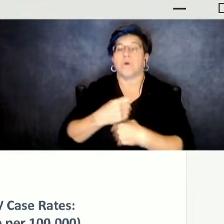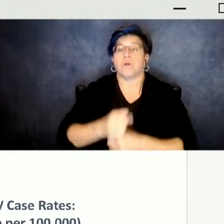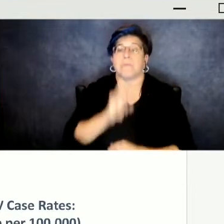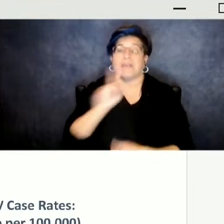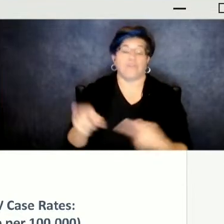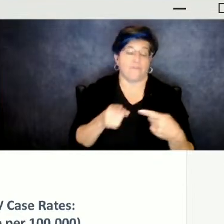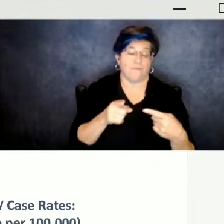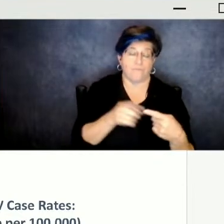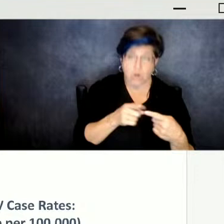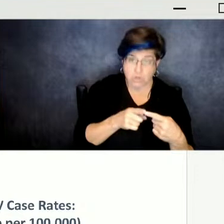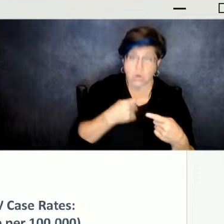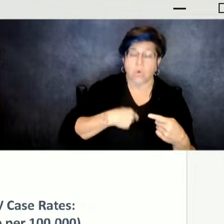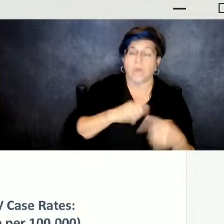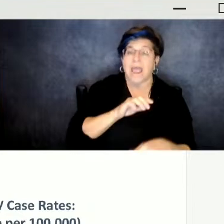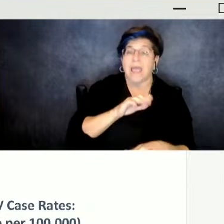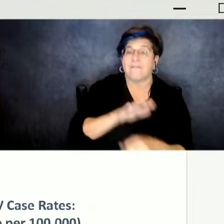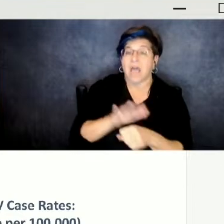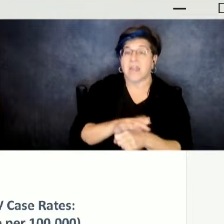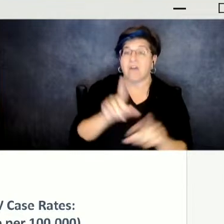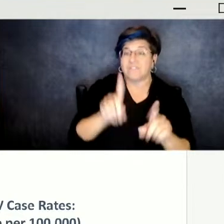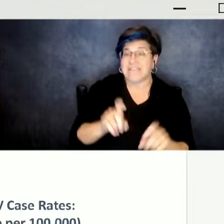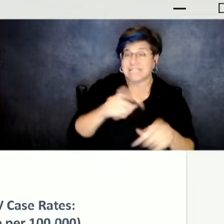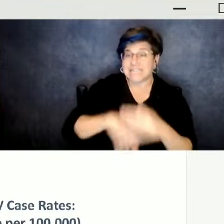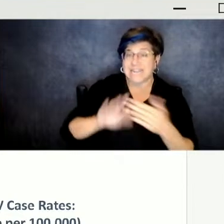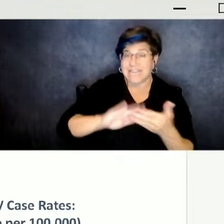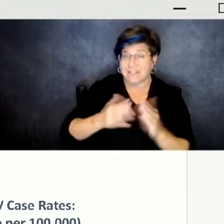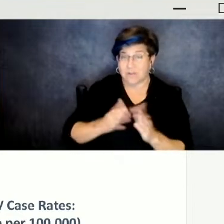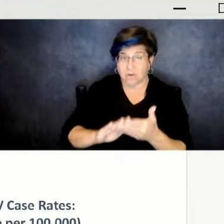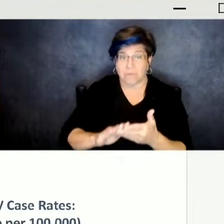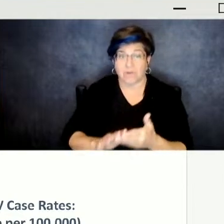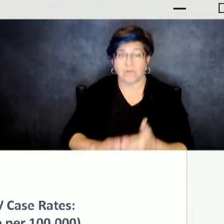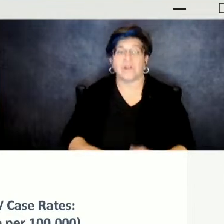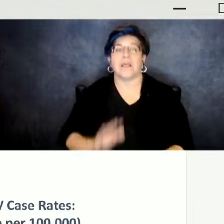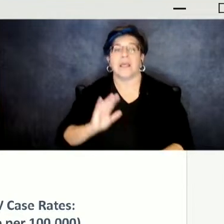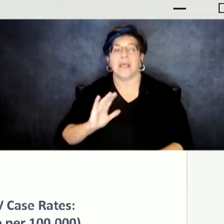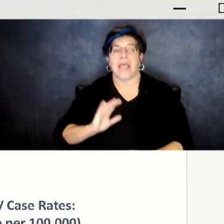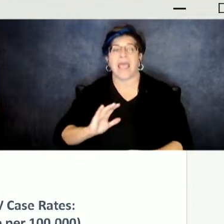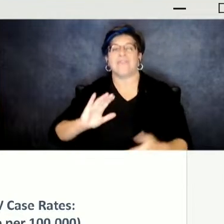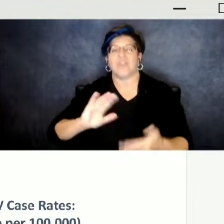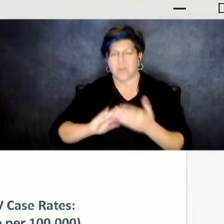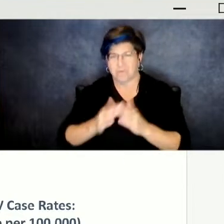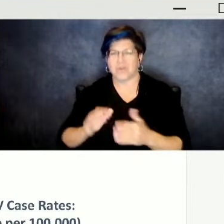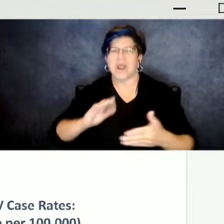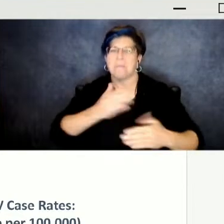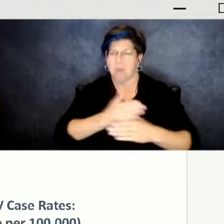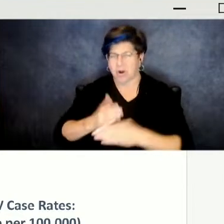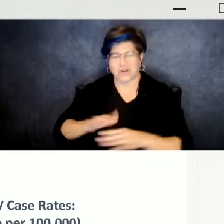ARE CONTINUING OUR WORK TO MAKE SURE THAT ONE WE HAVE ADEQUATE